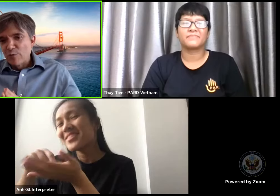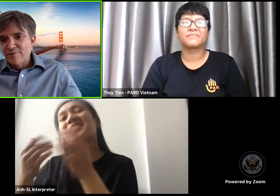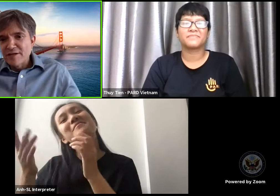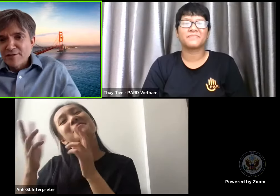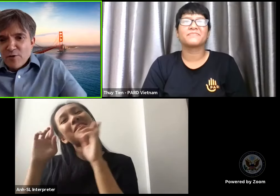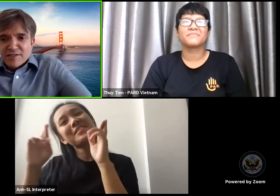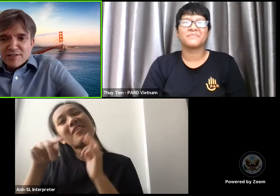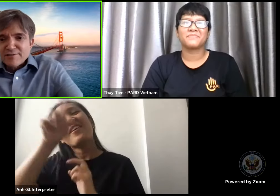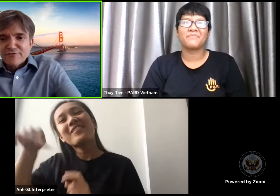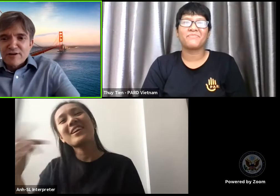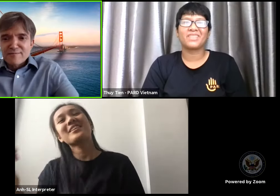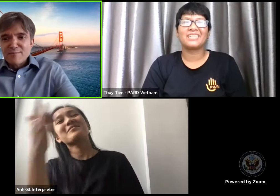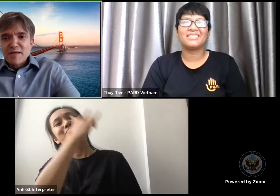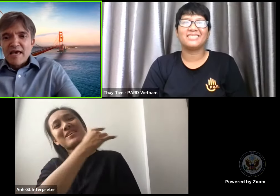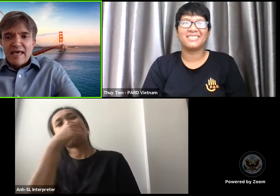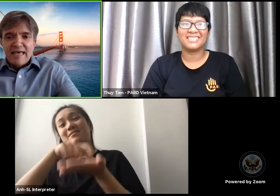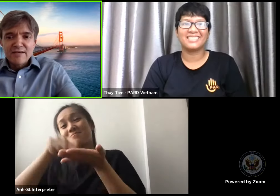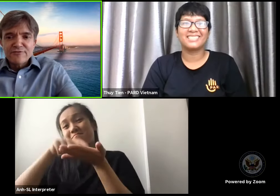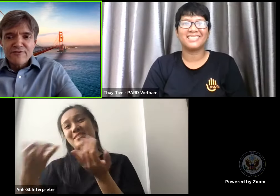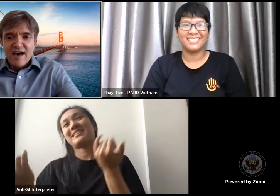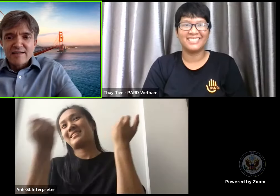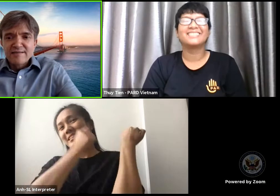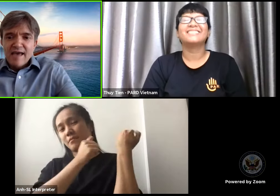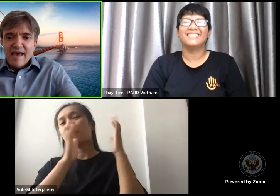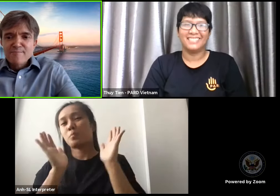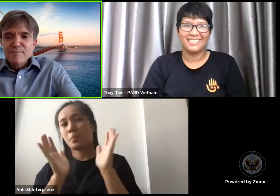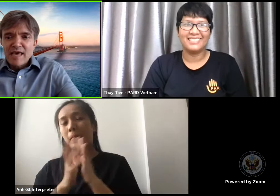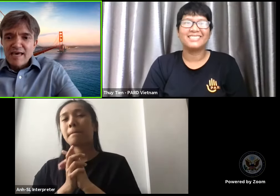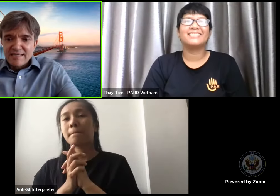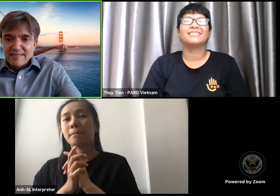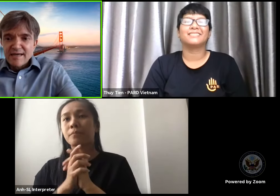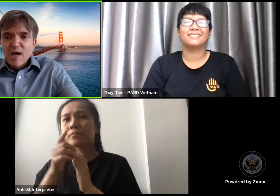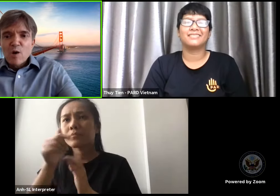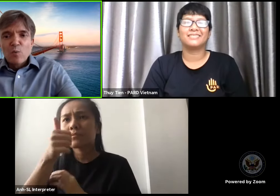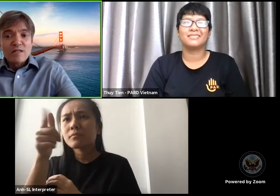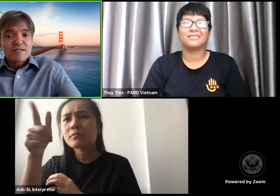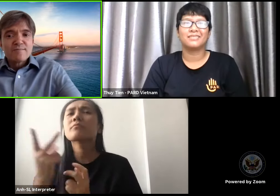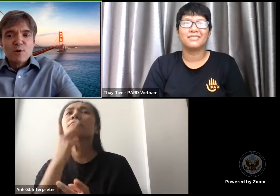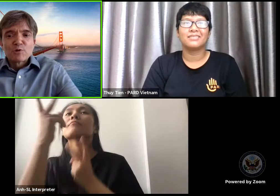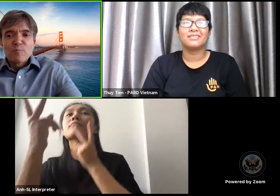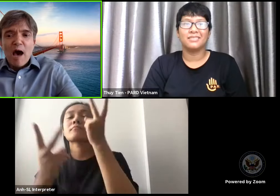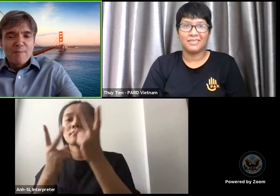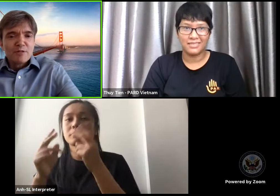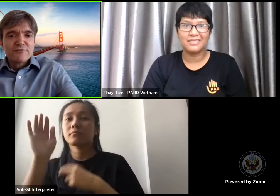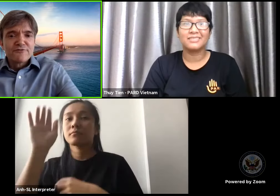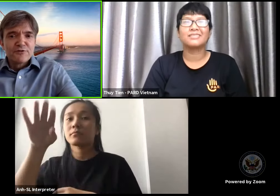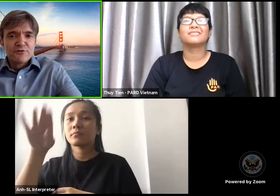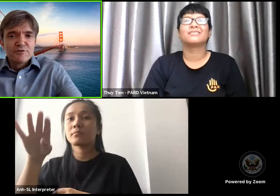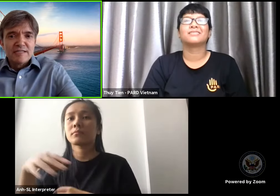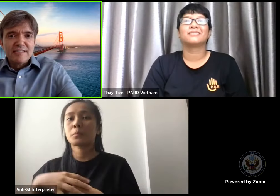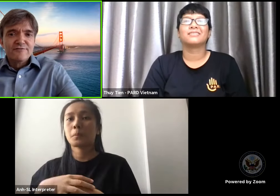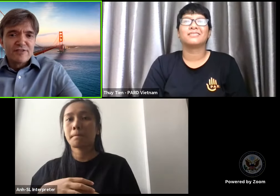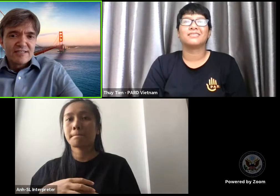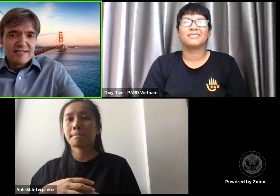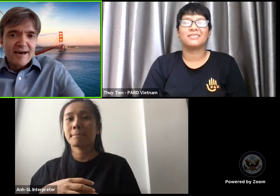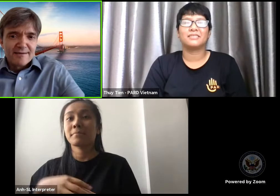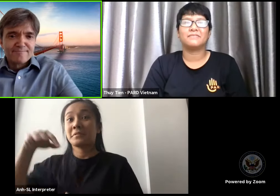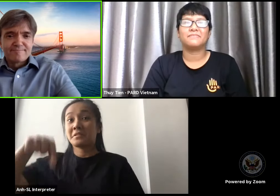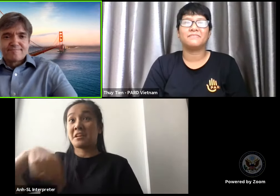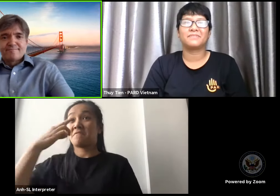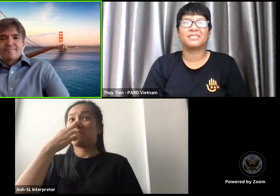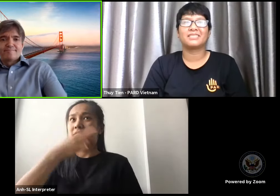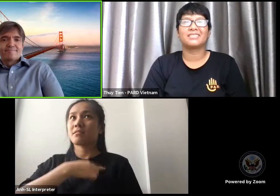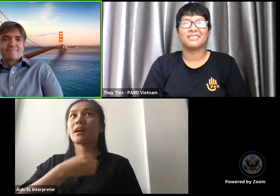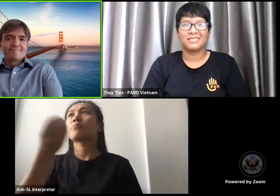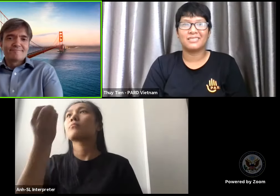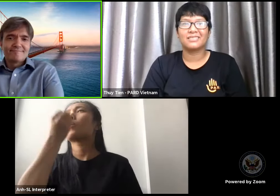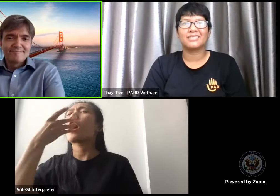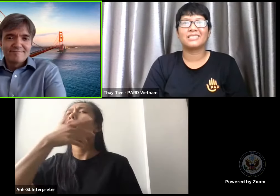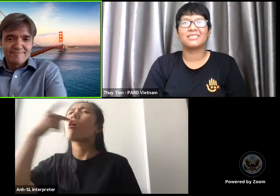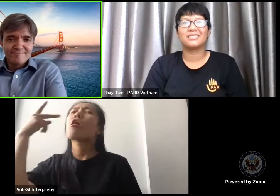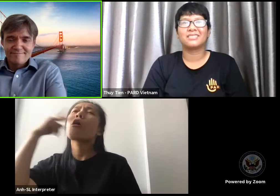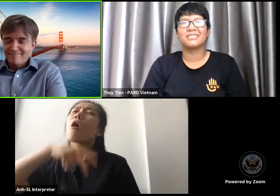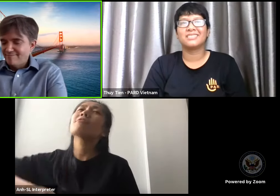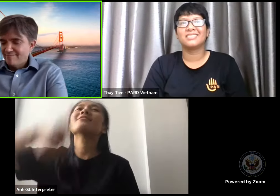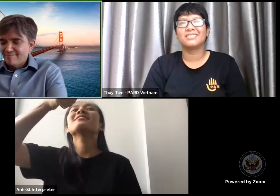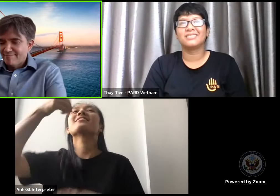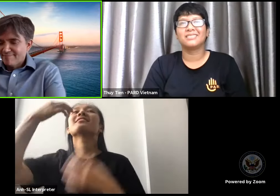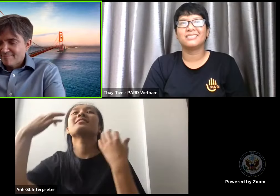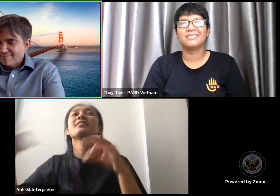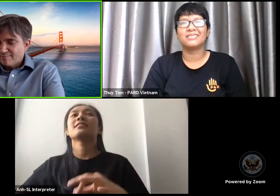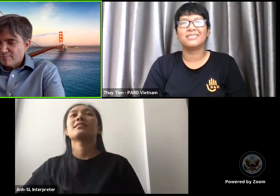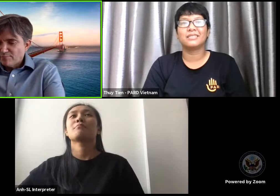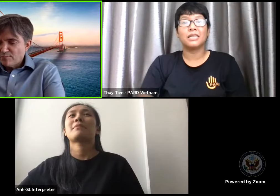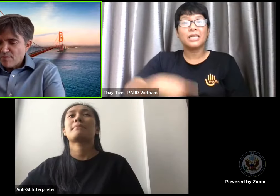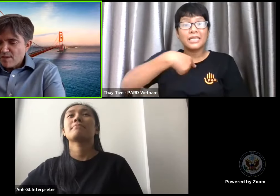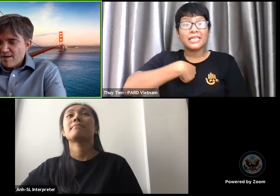We have another question from Irfan MK: What's the most popular food in Vietnam?